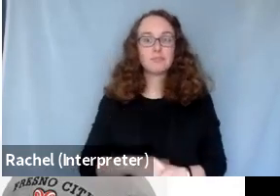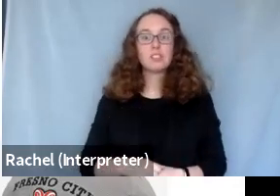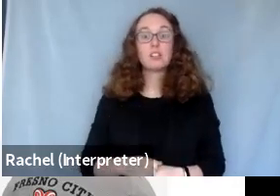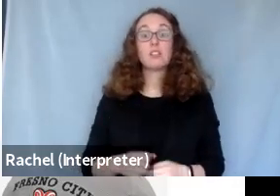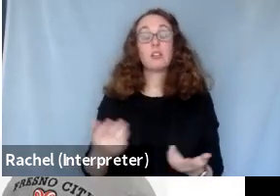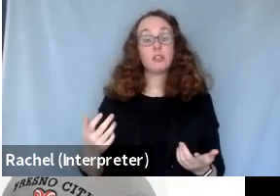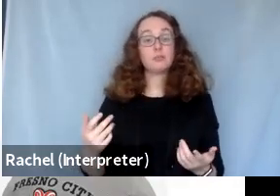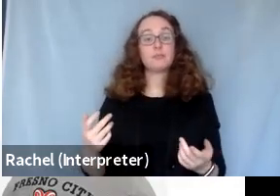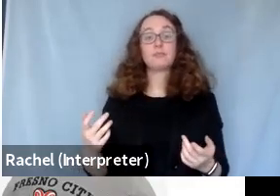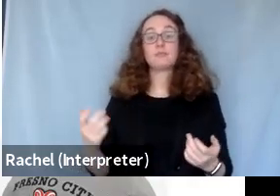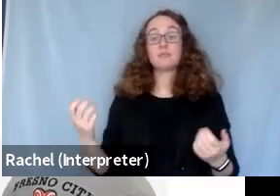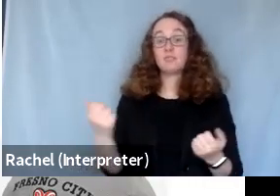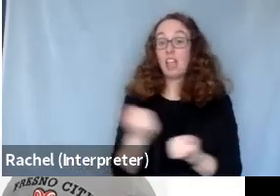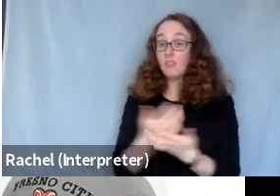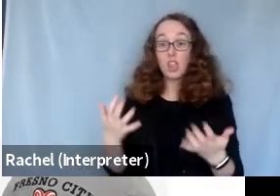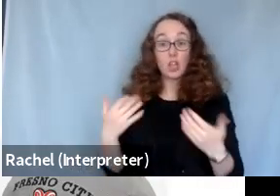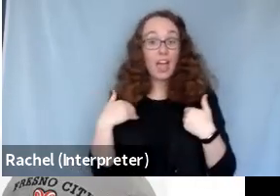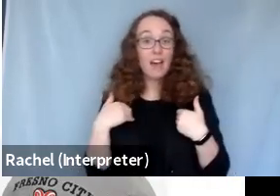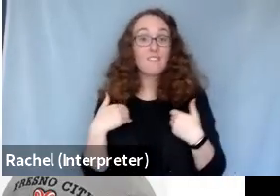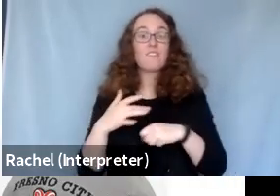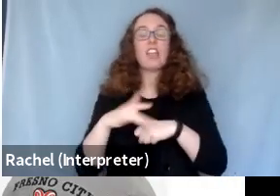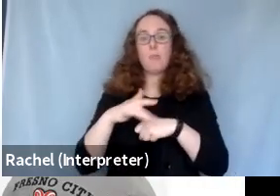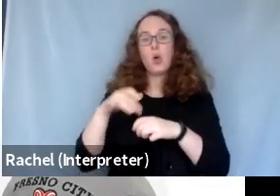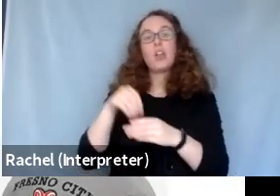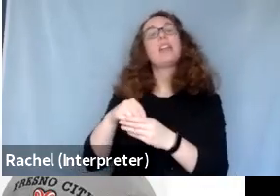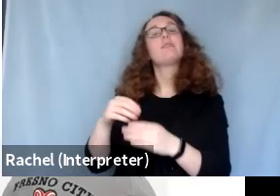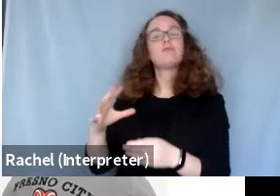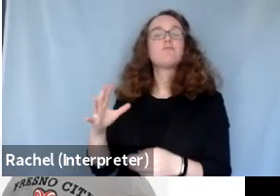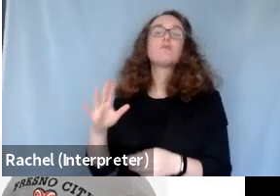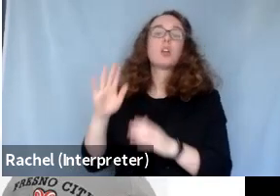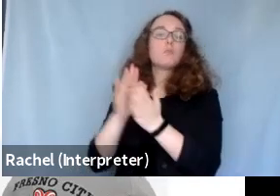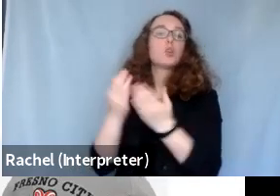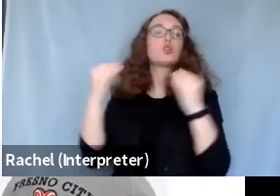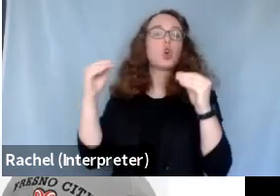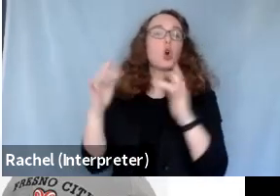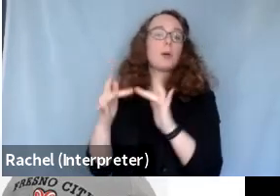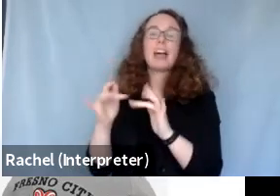is accessible through our official bookstore website that you can see everything and definitely take advantage